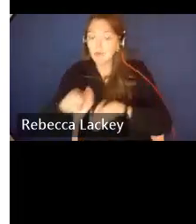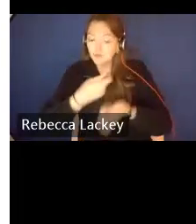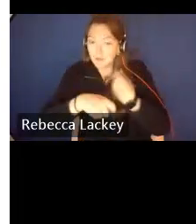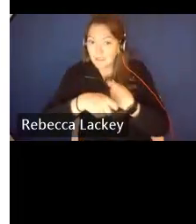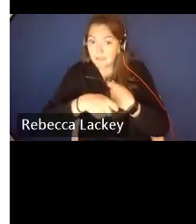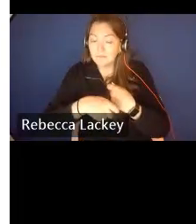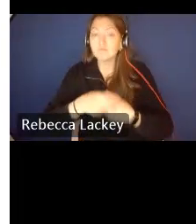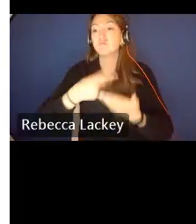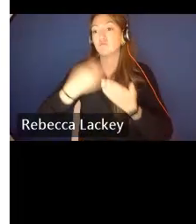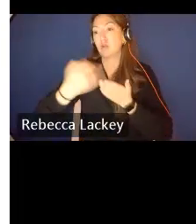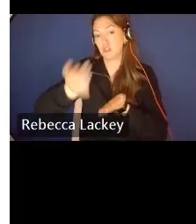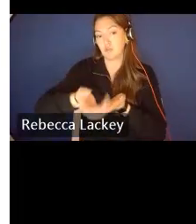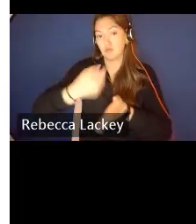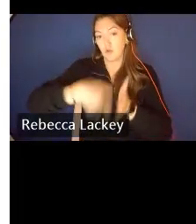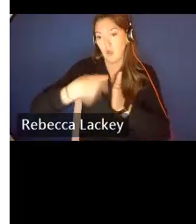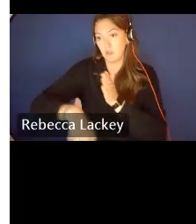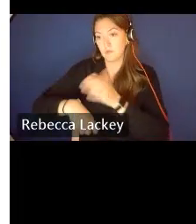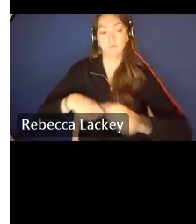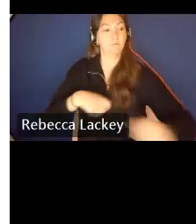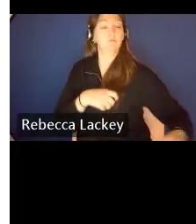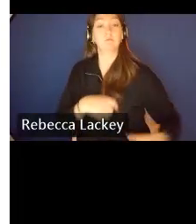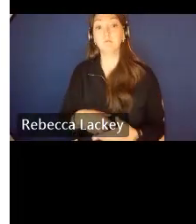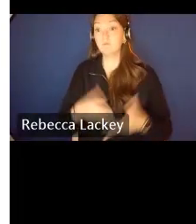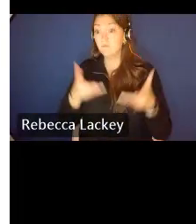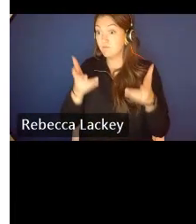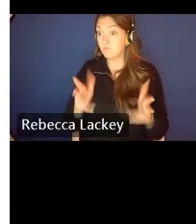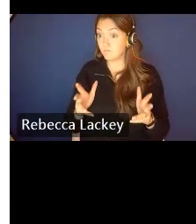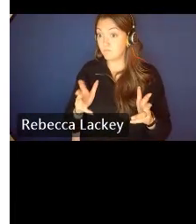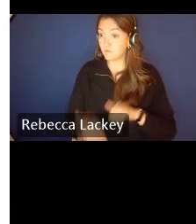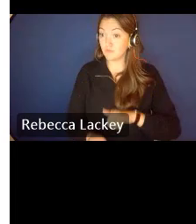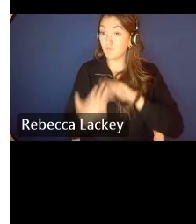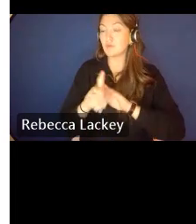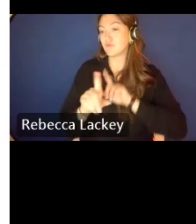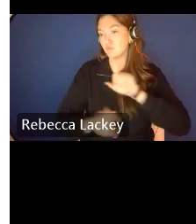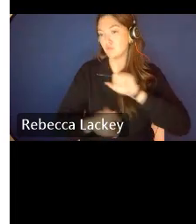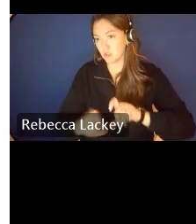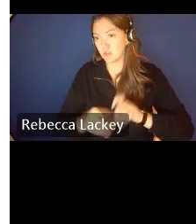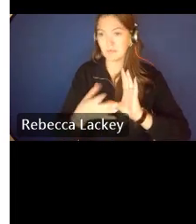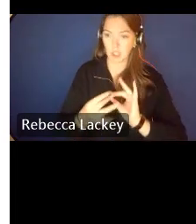and the project costs. Afterward, we'll address any questions or comments that you have about